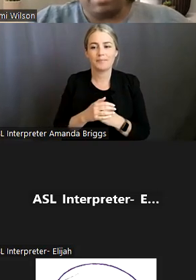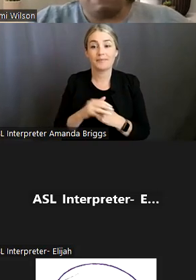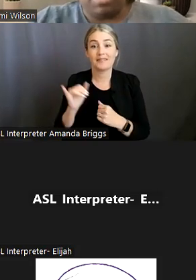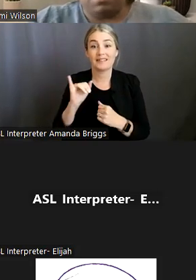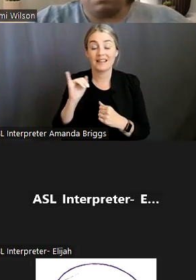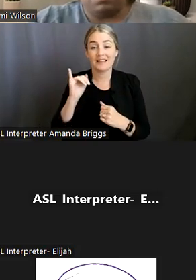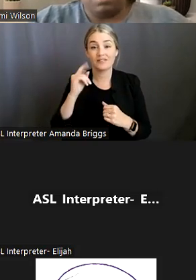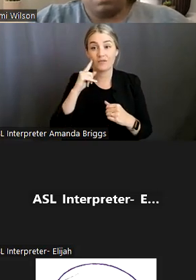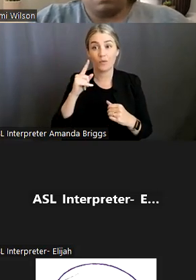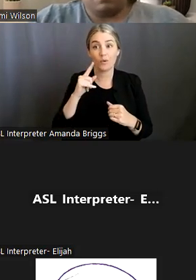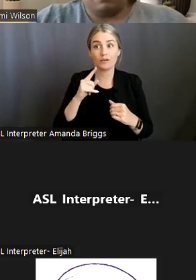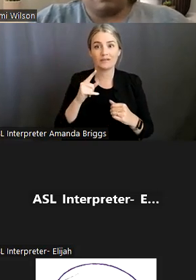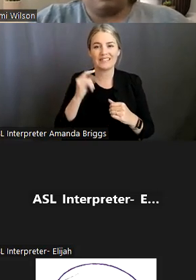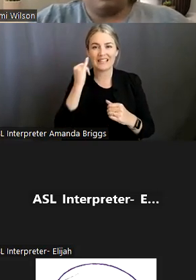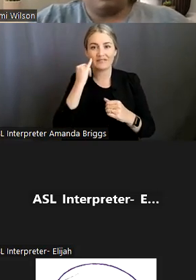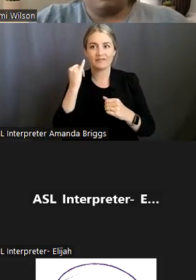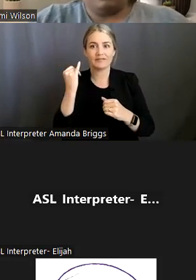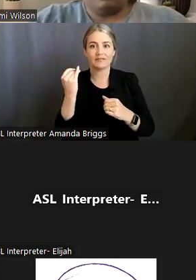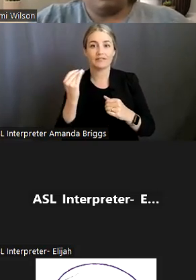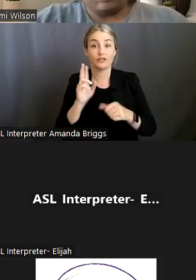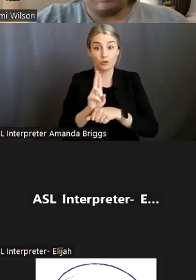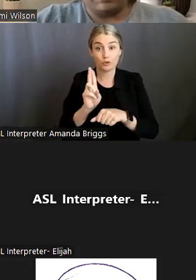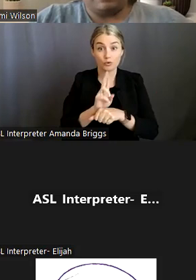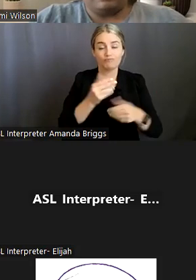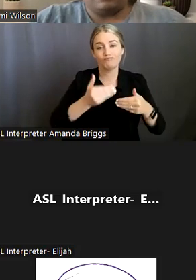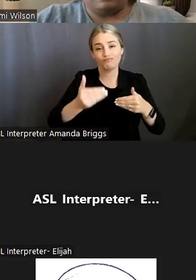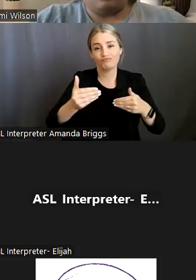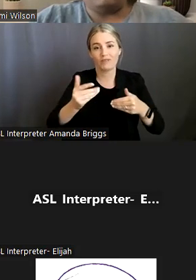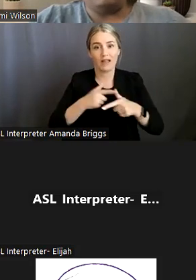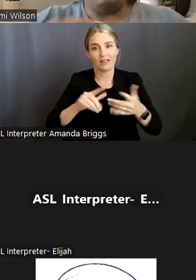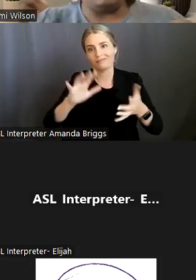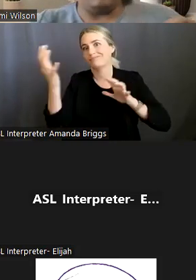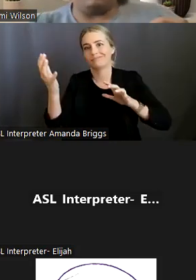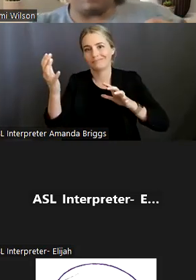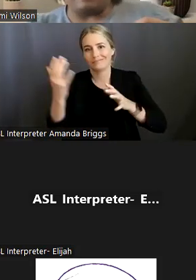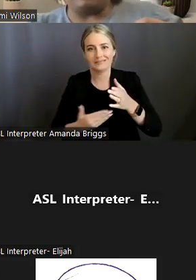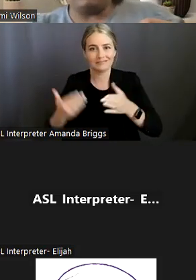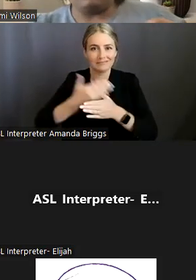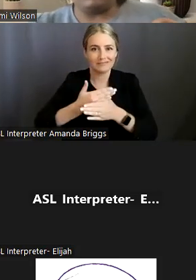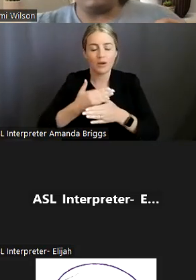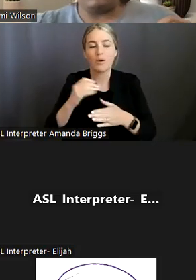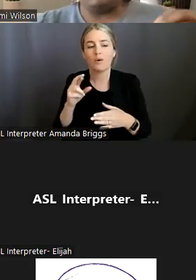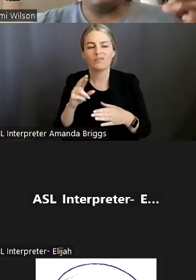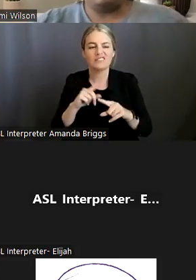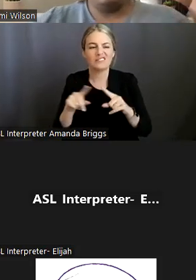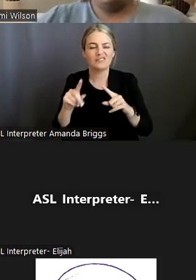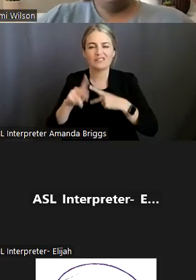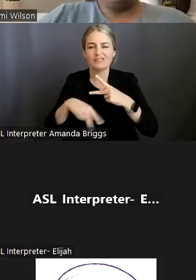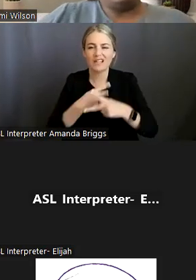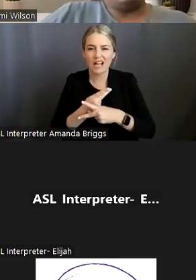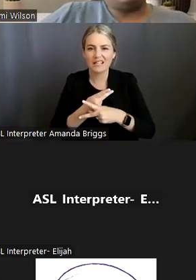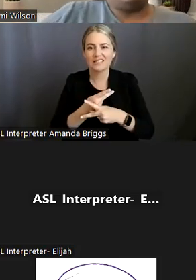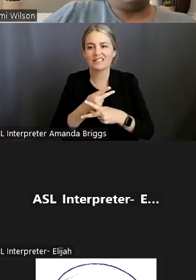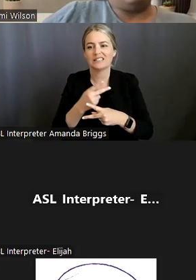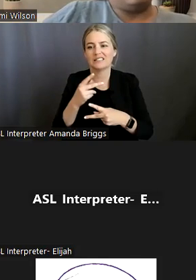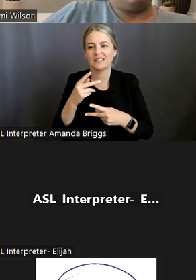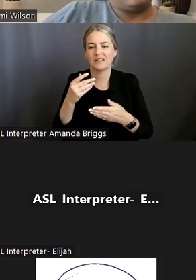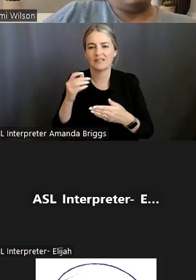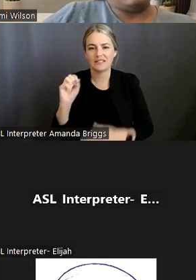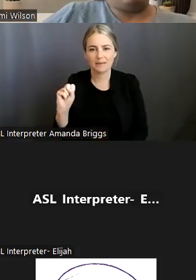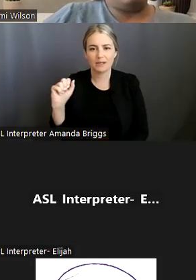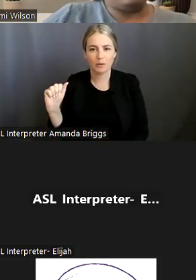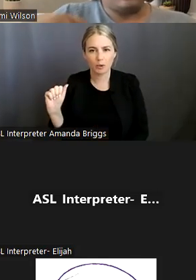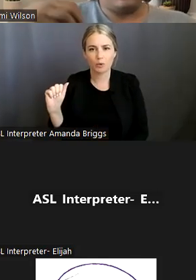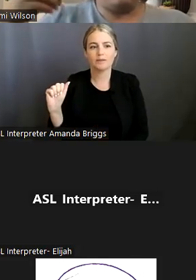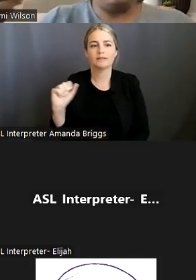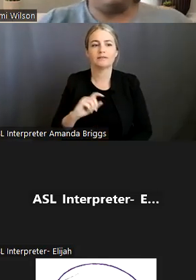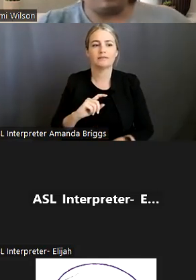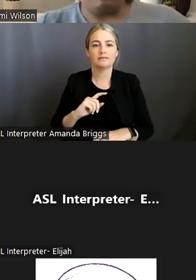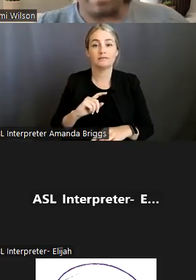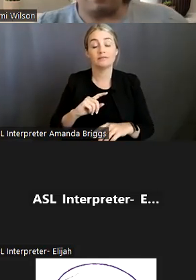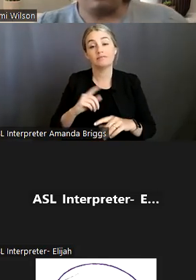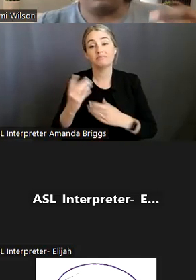of use can, or using different kinds of substances, or using different times of day, or different